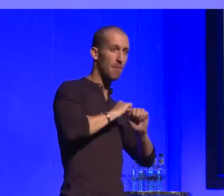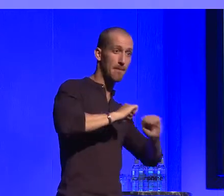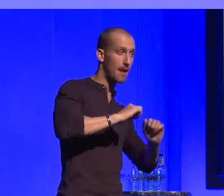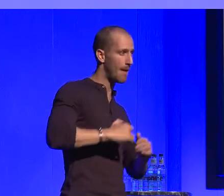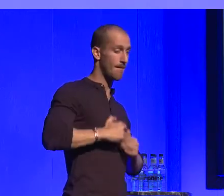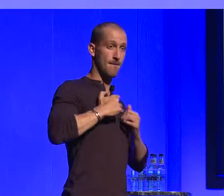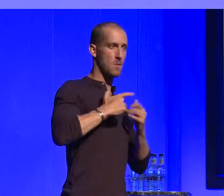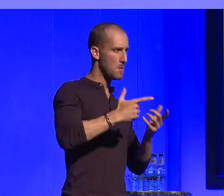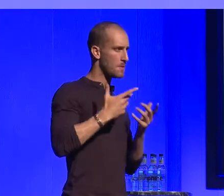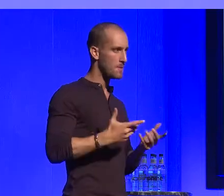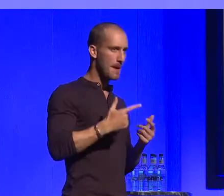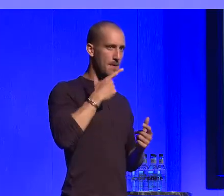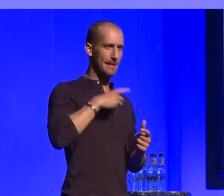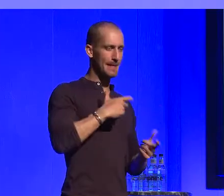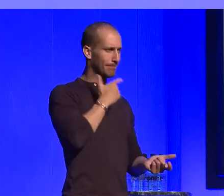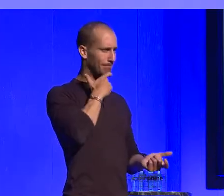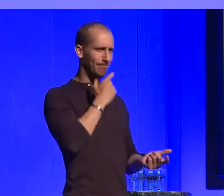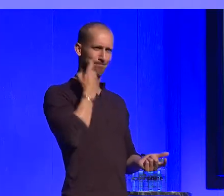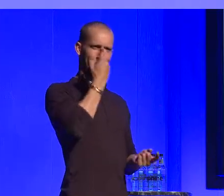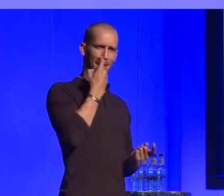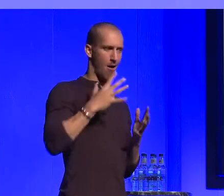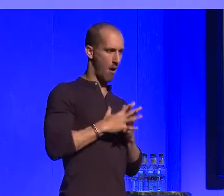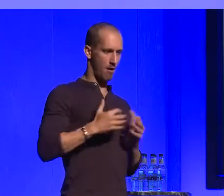With me are people who have been in all of those workshops, who are going to share with